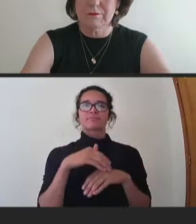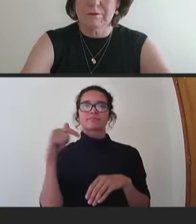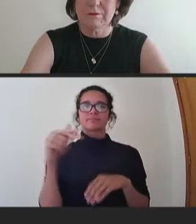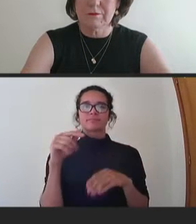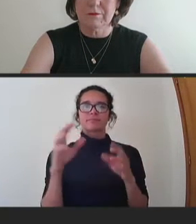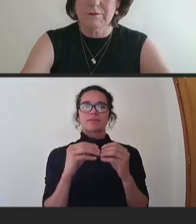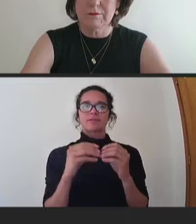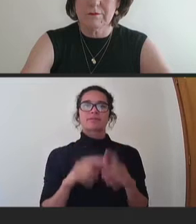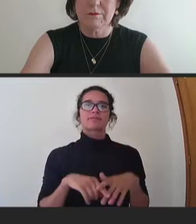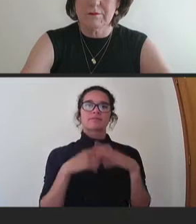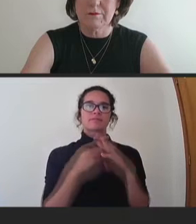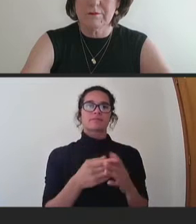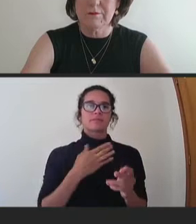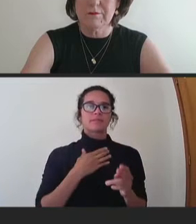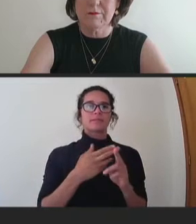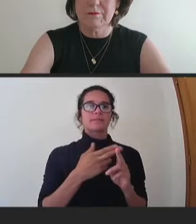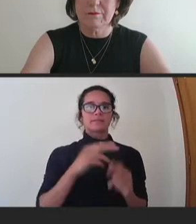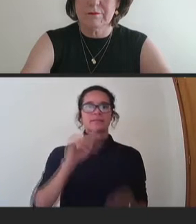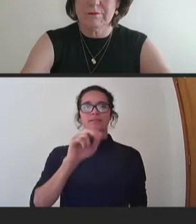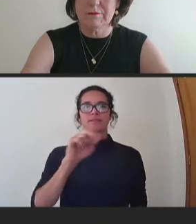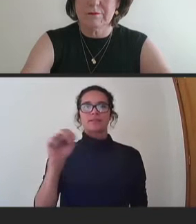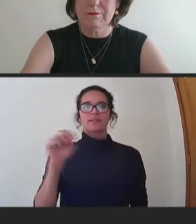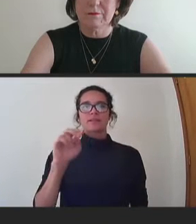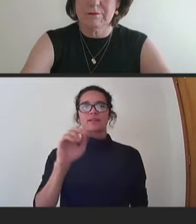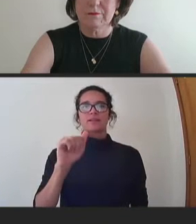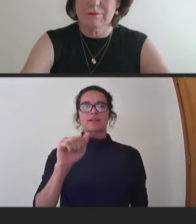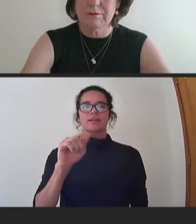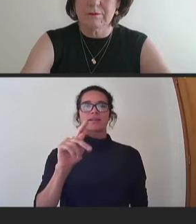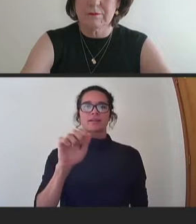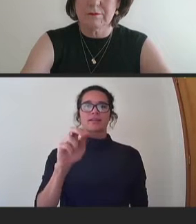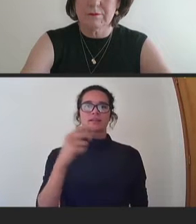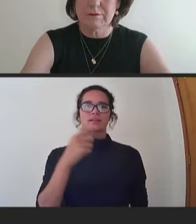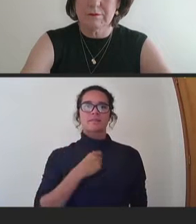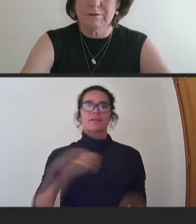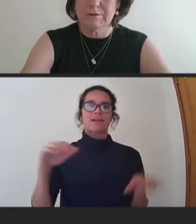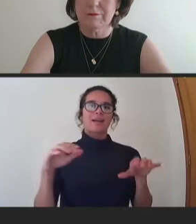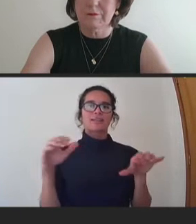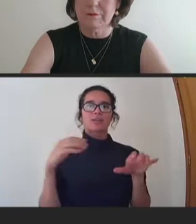I'm the acting designated federal officer for the National Vaccine Advisory Committee. There are a